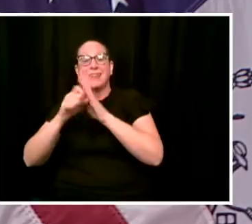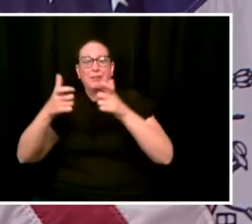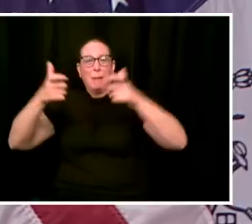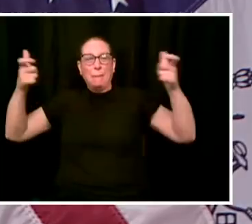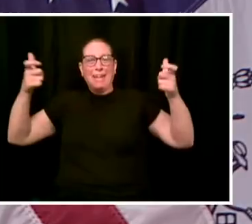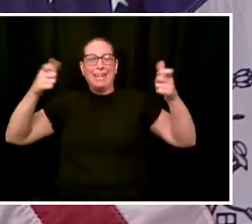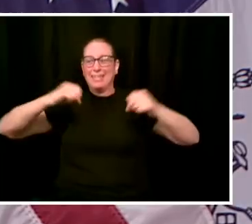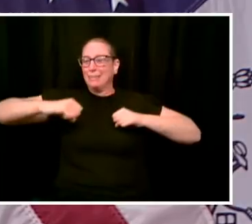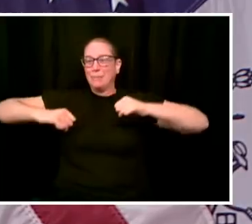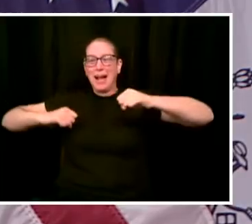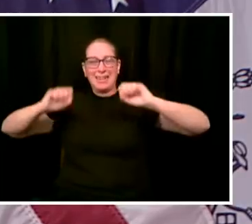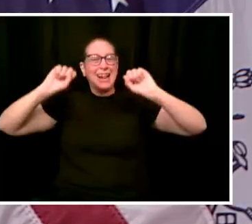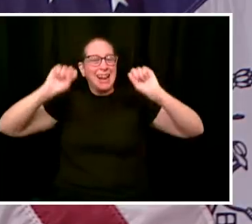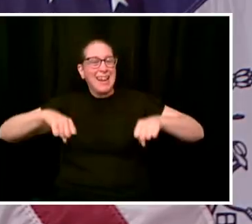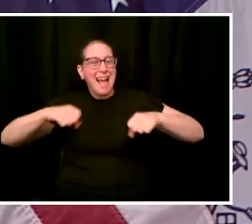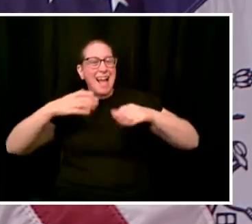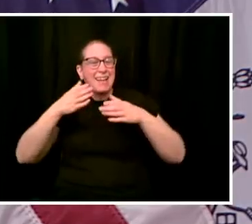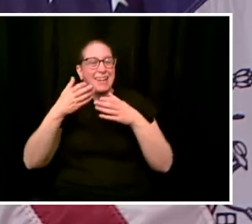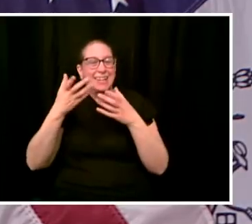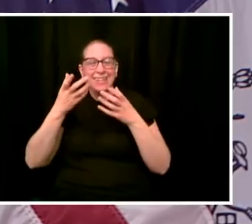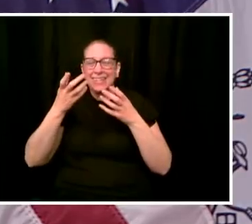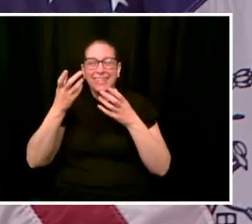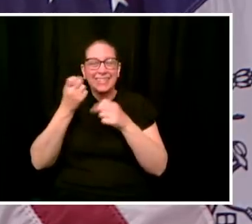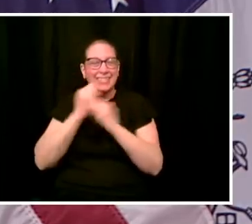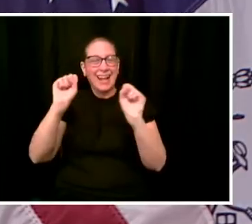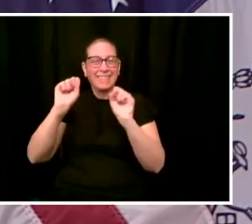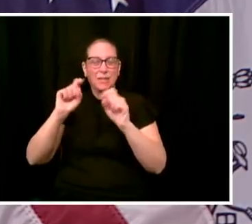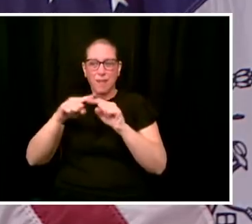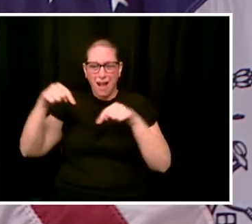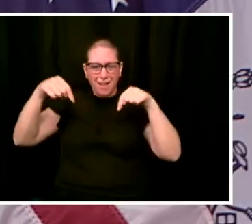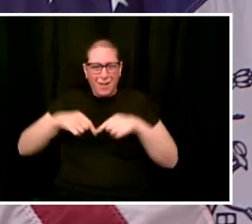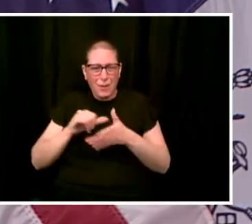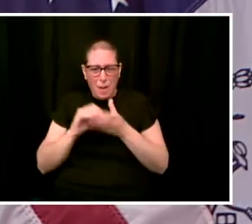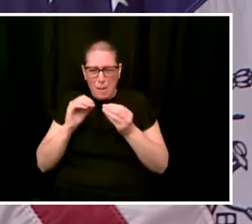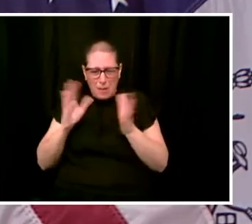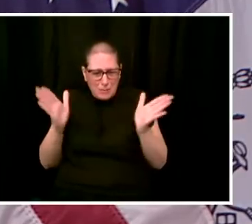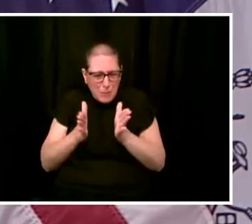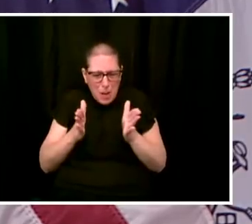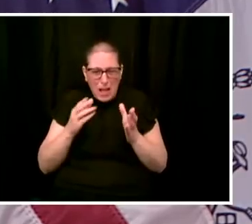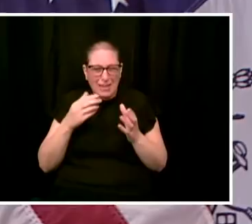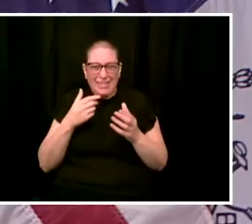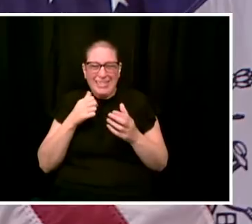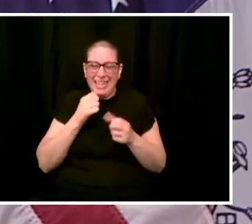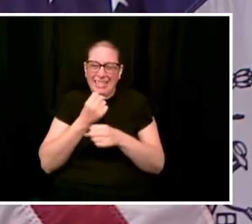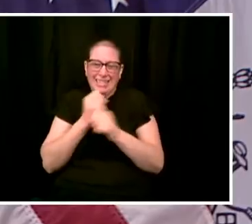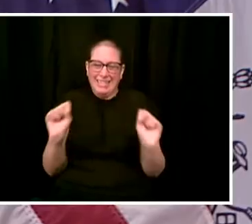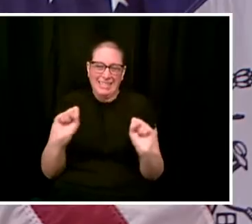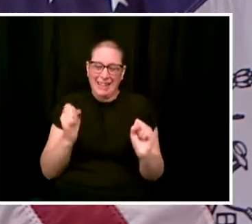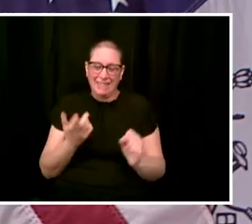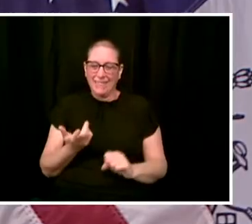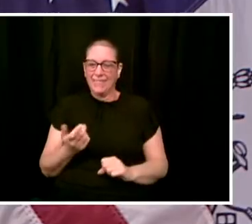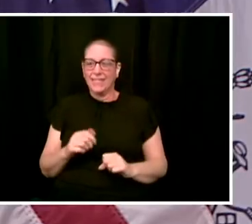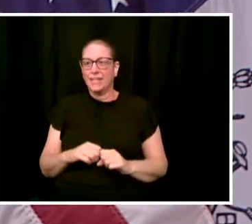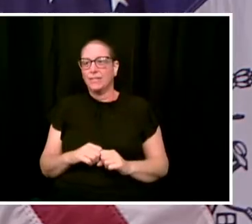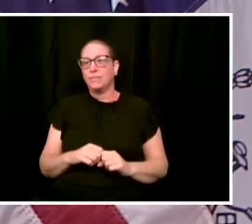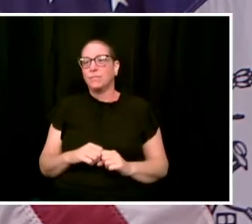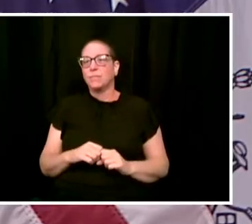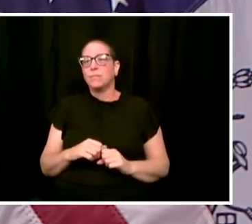IT WOULD IN PLACES AROUND THE COUNTRY. IT IS AN IDEA ATTH WE DEFINITELY NEDE